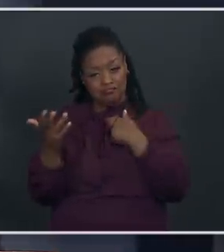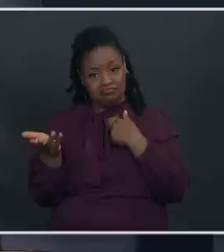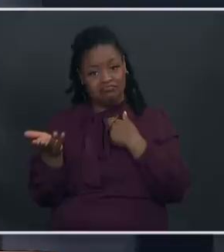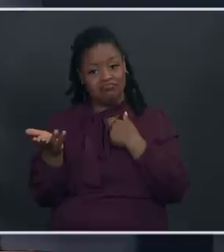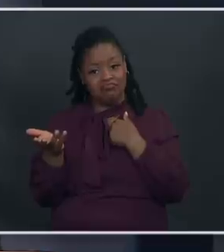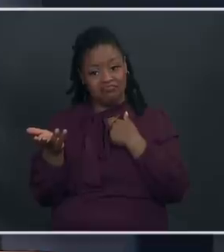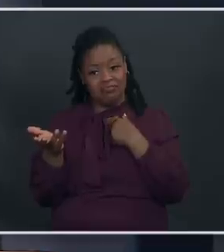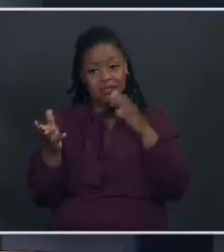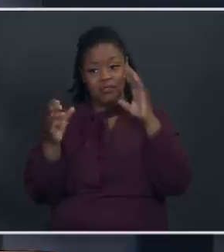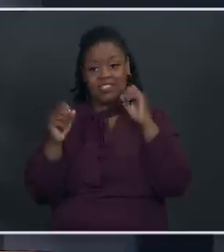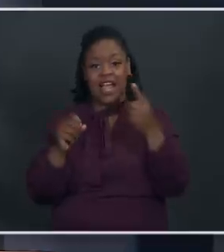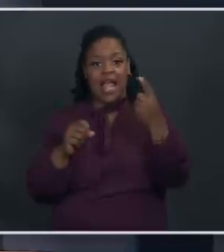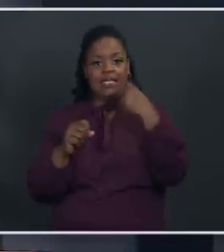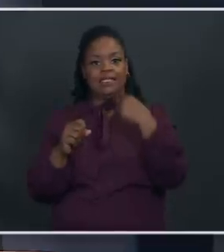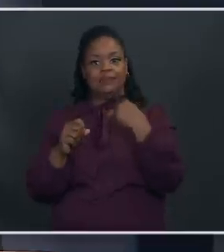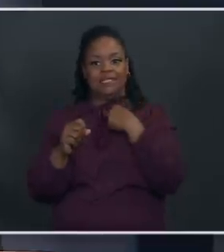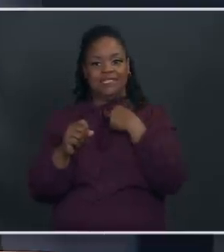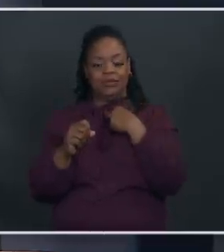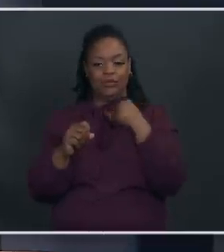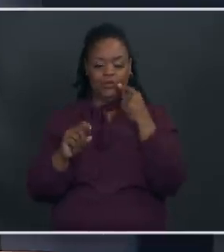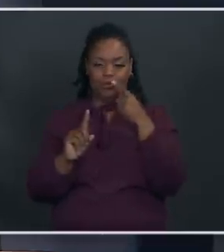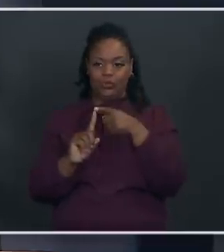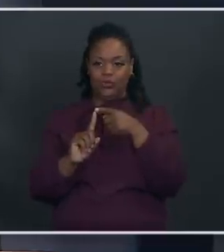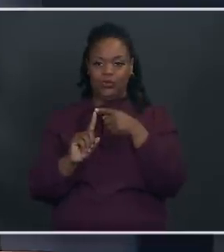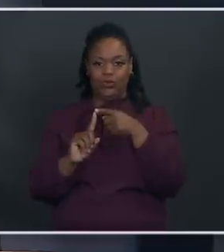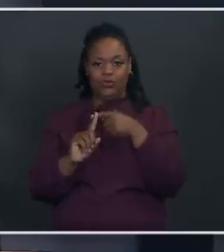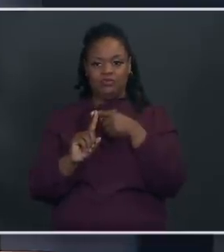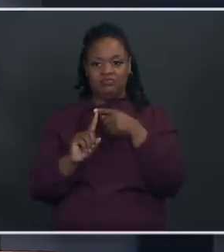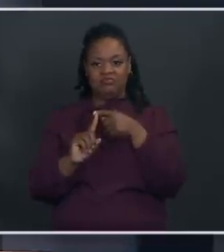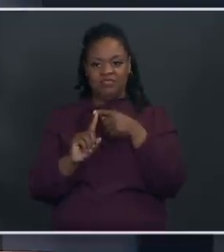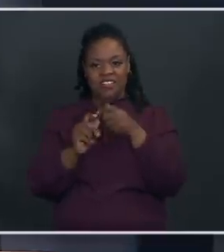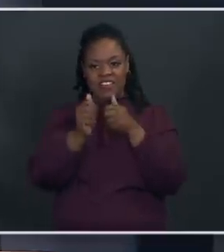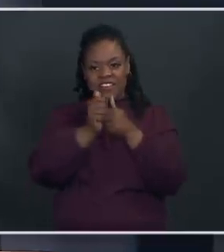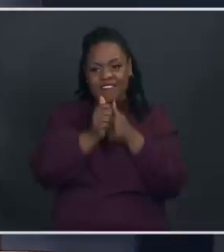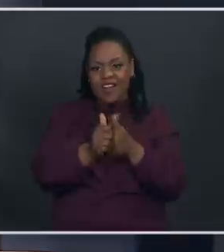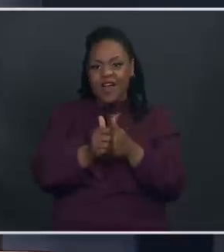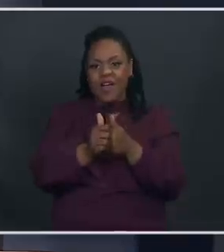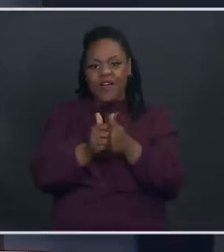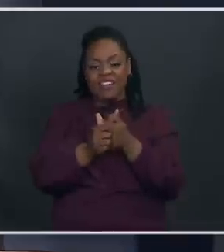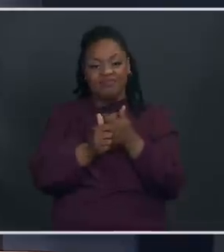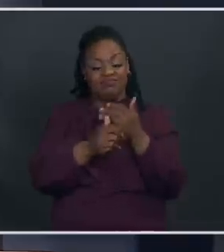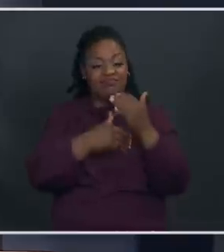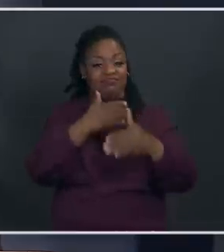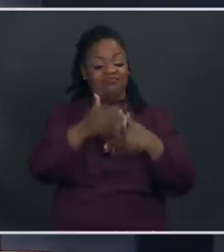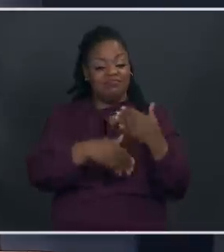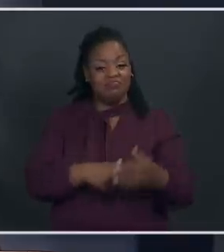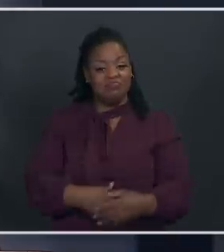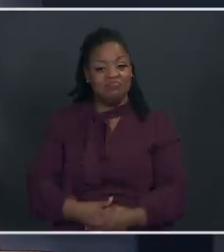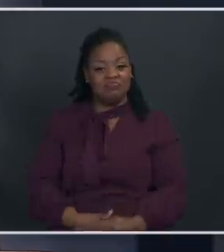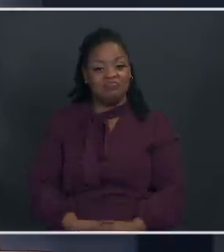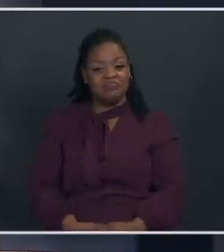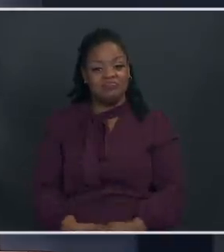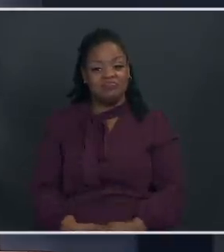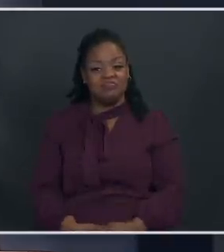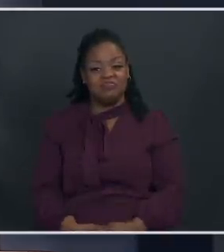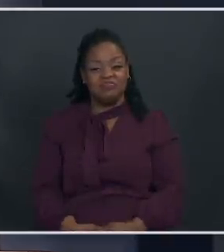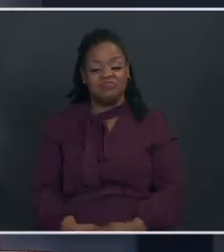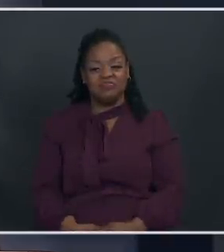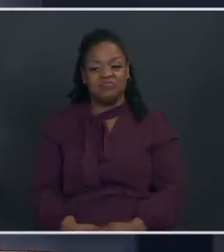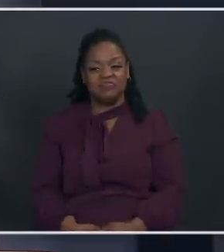by President Biden -- to make certain that we do the same in Glasgow, if not more. So I -- I have had no one question